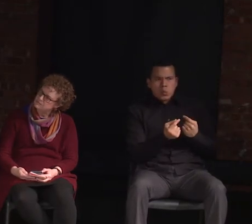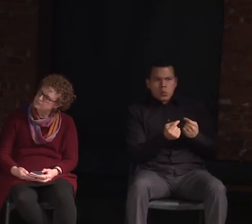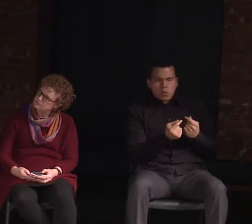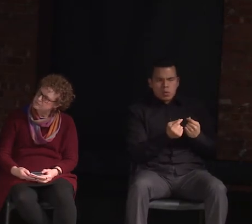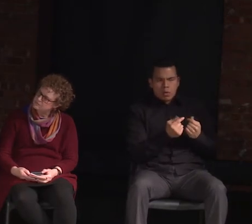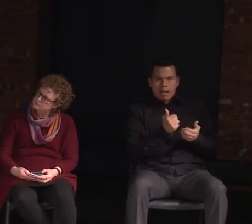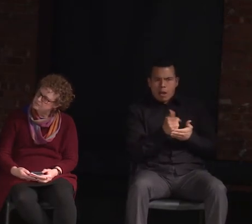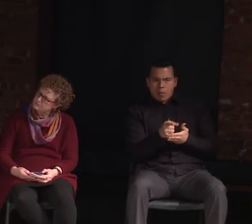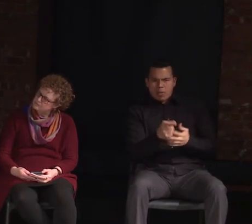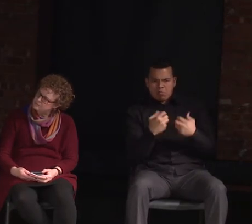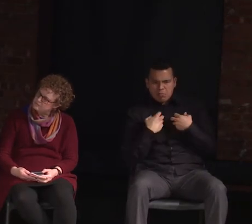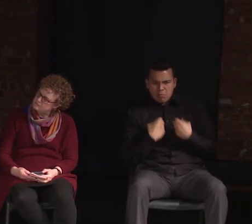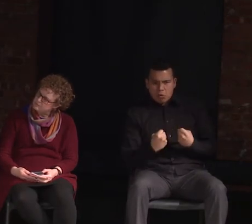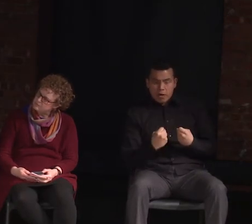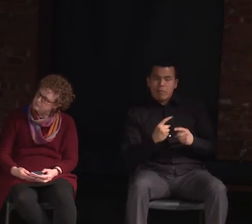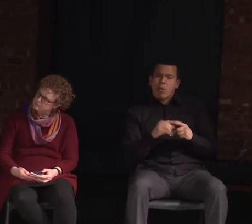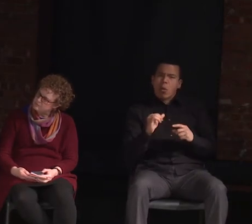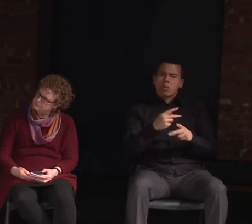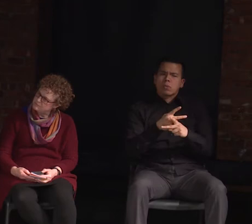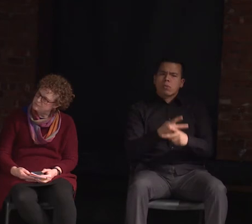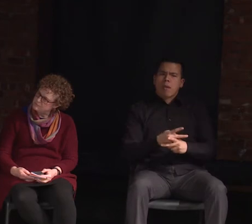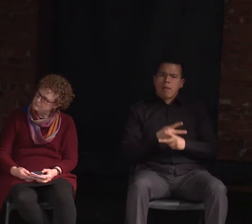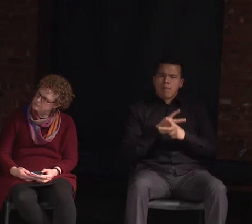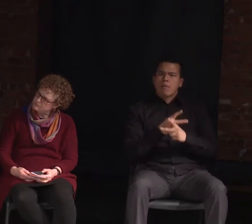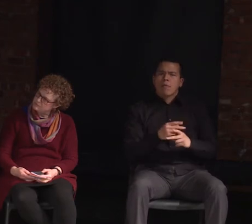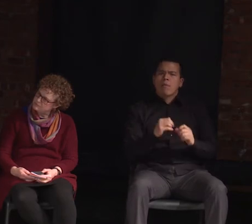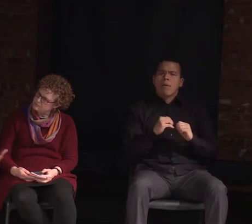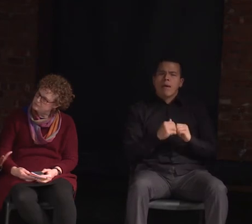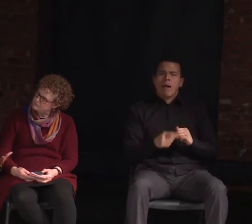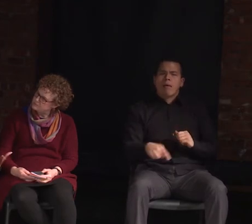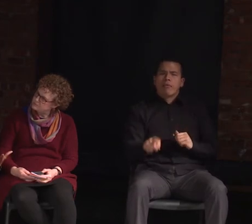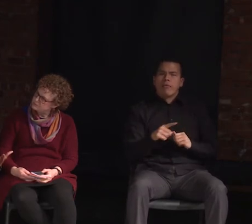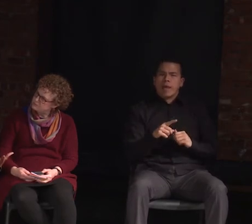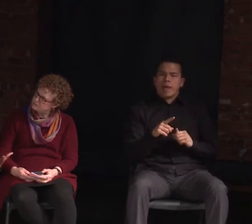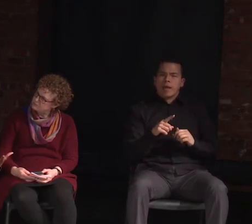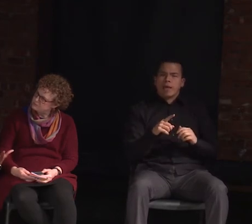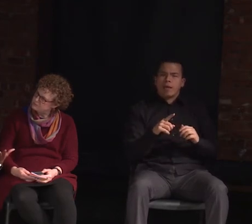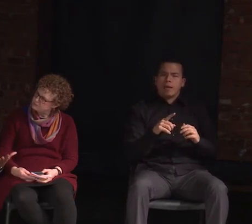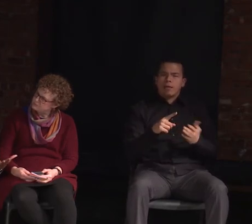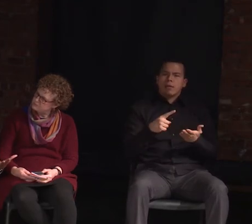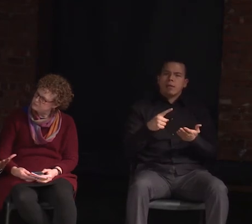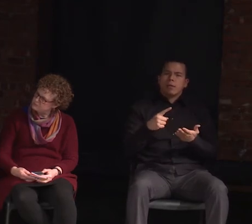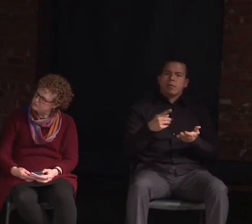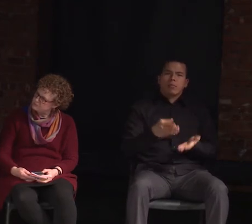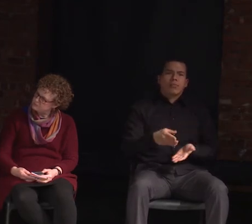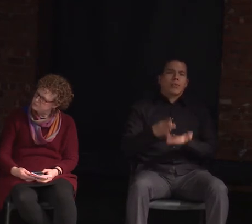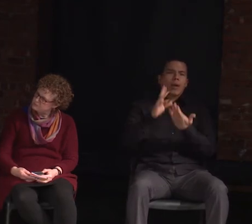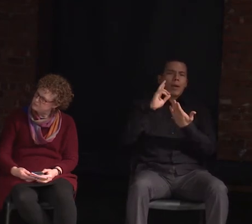wanting to be careful about how they work on political ideas and content.